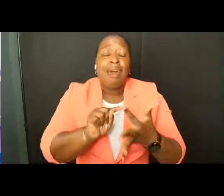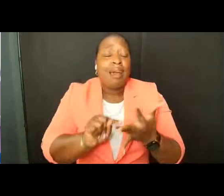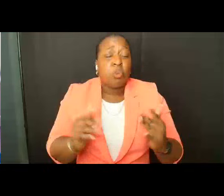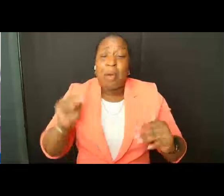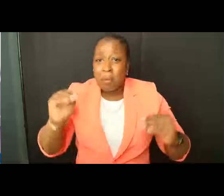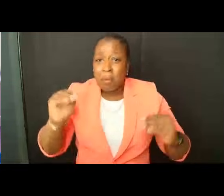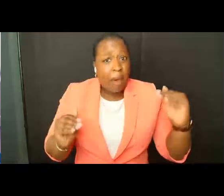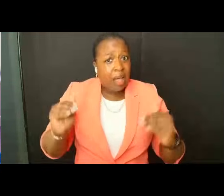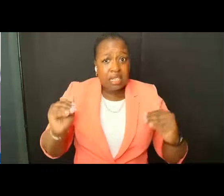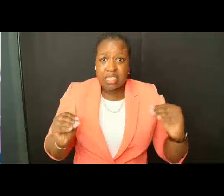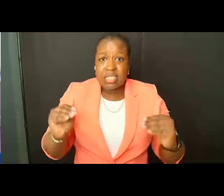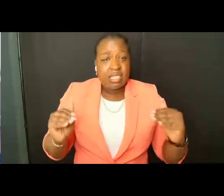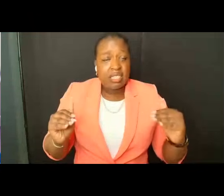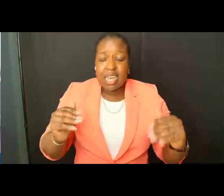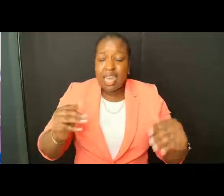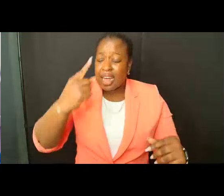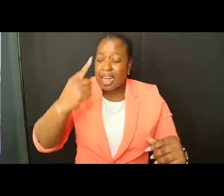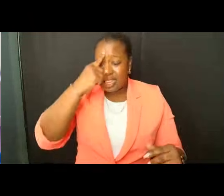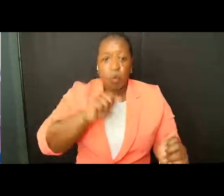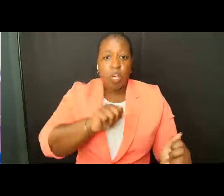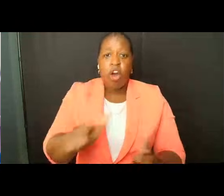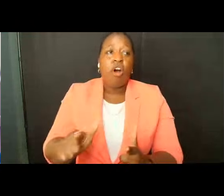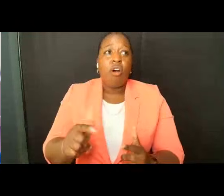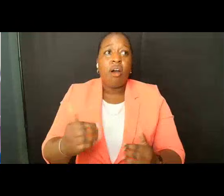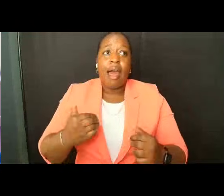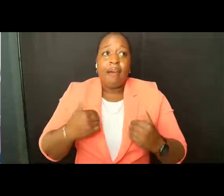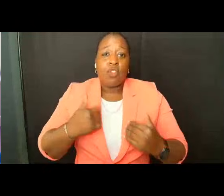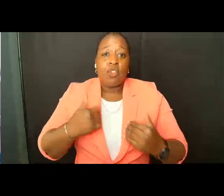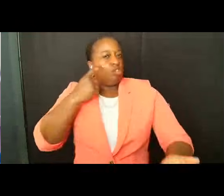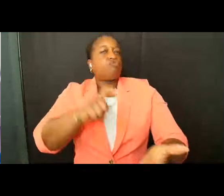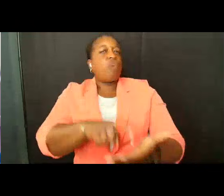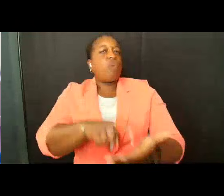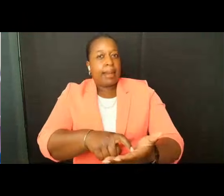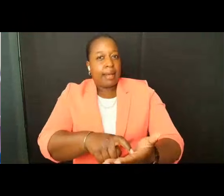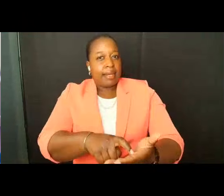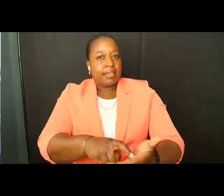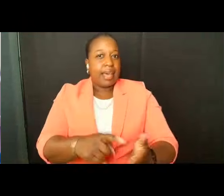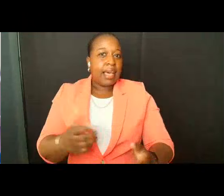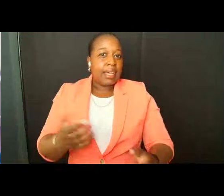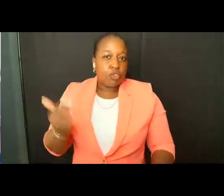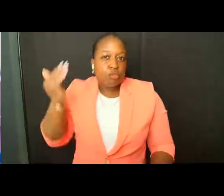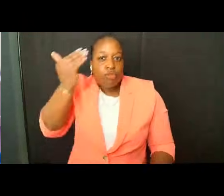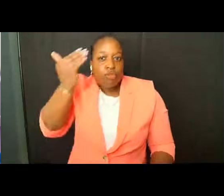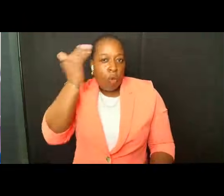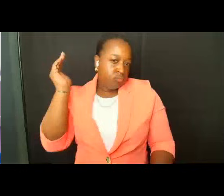I think we all have to just recognize and be cognizant of it. It's different, different